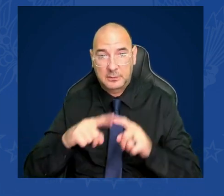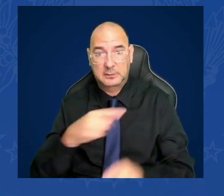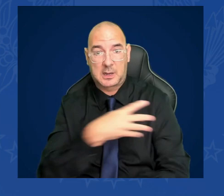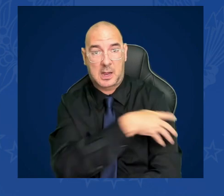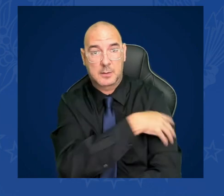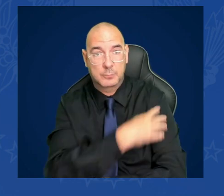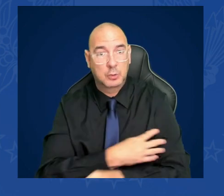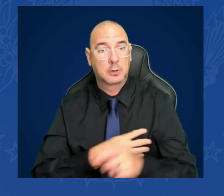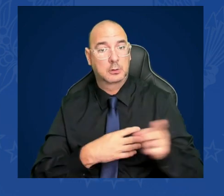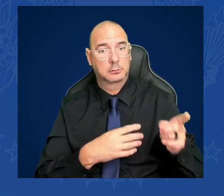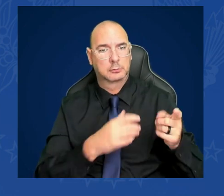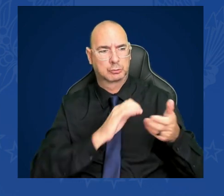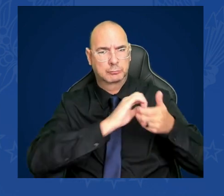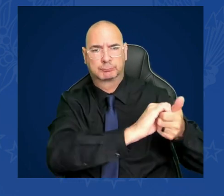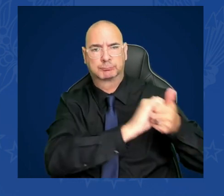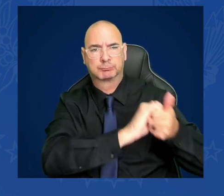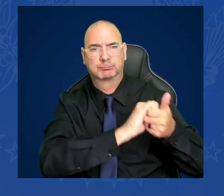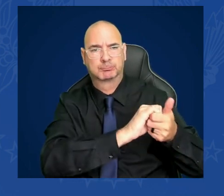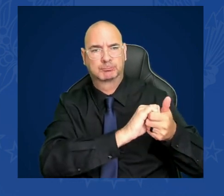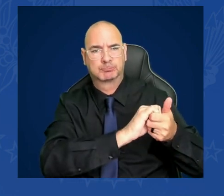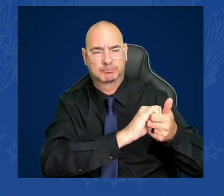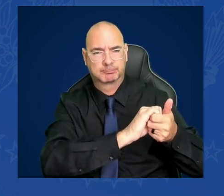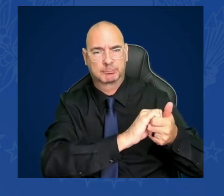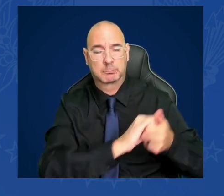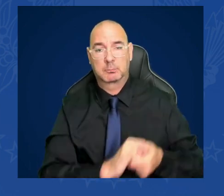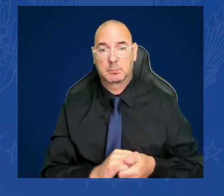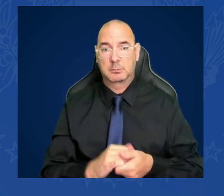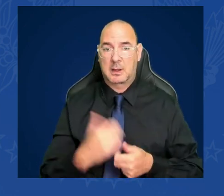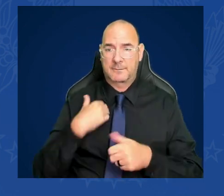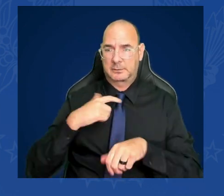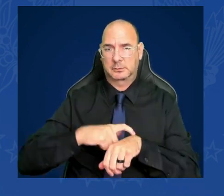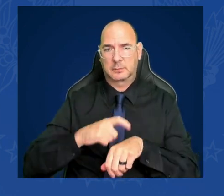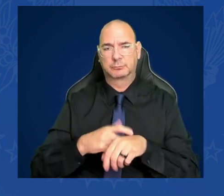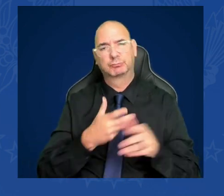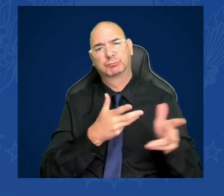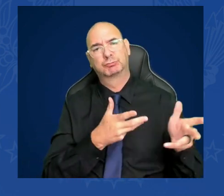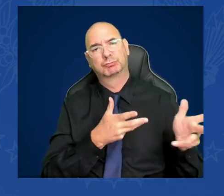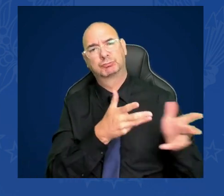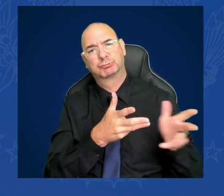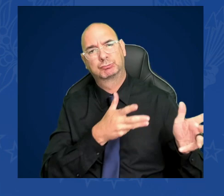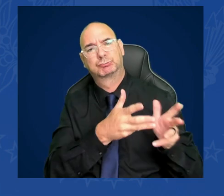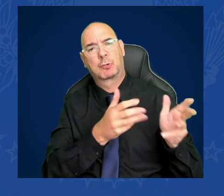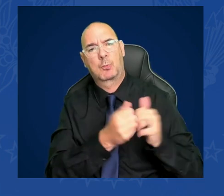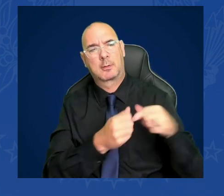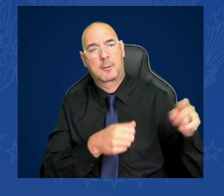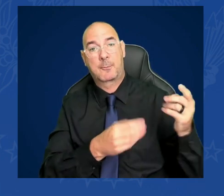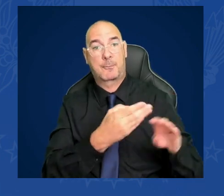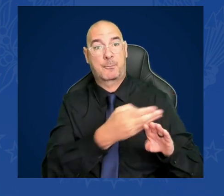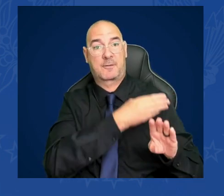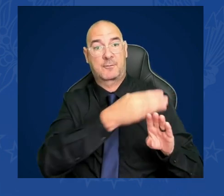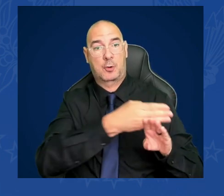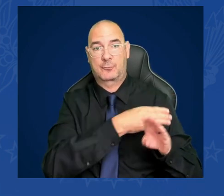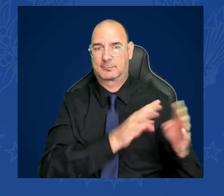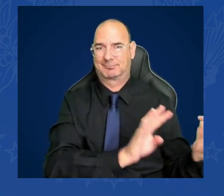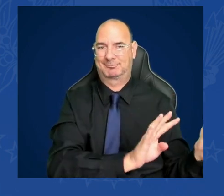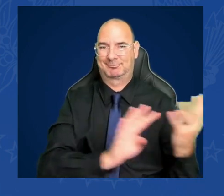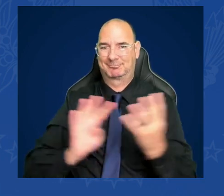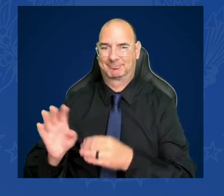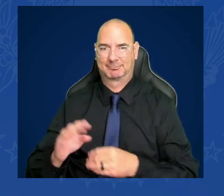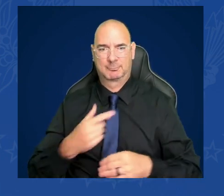to talk with you both before we came out. And we truly have a gift in your life of service. Thank you for that.